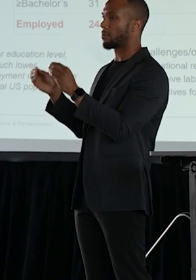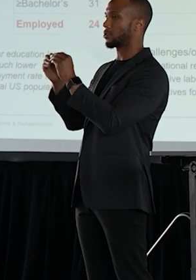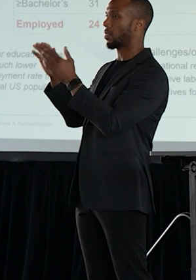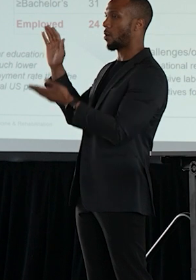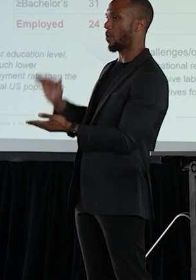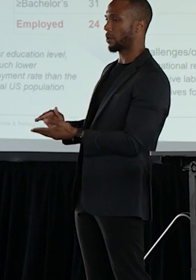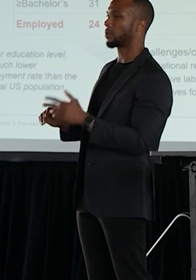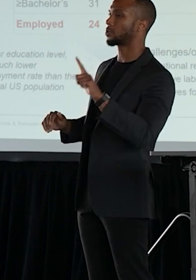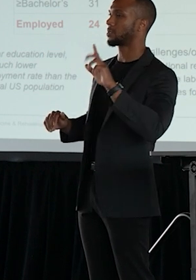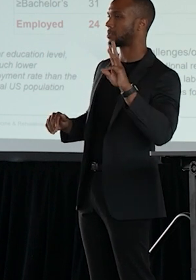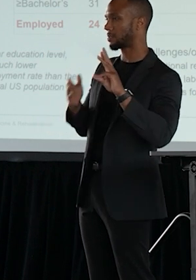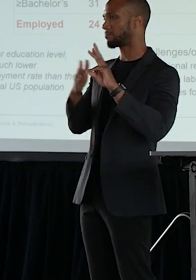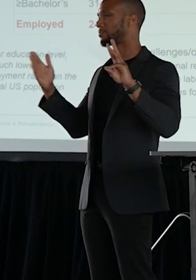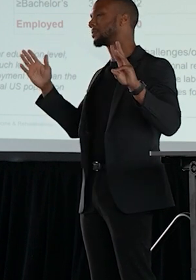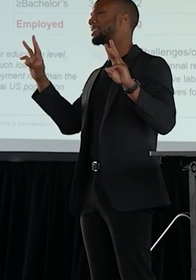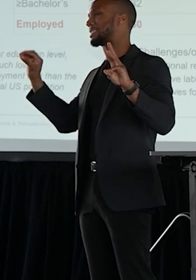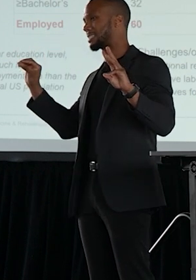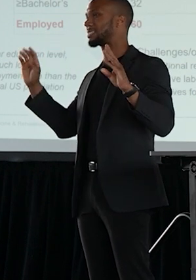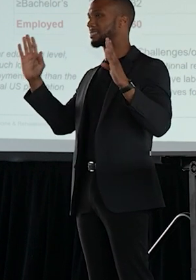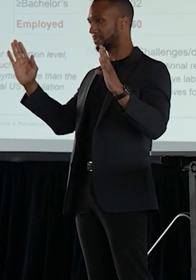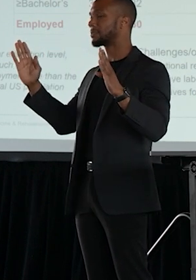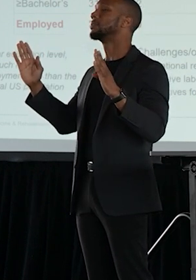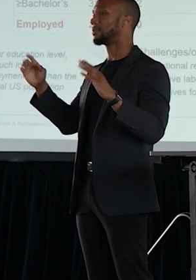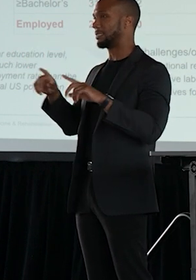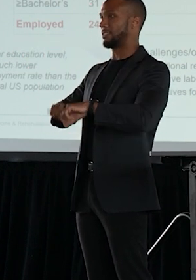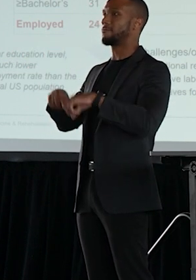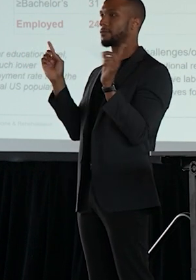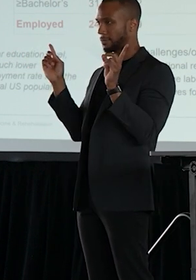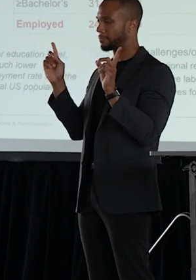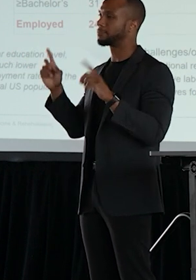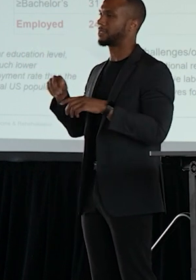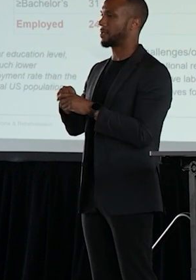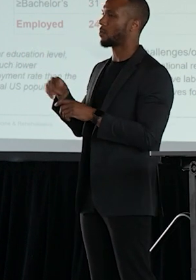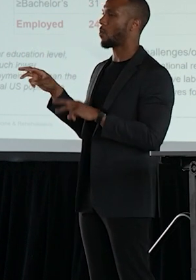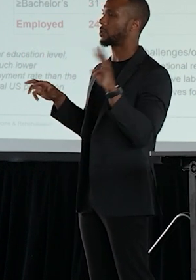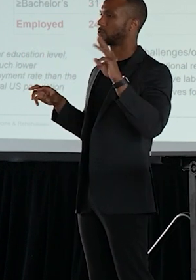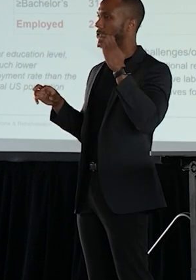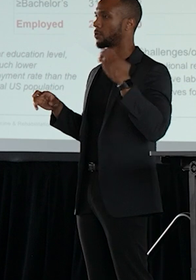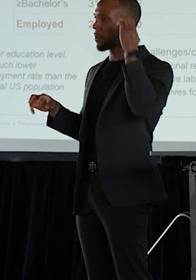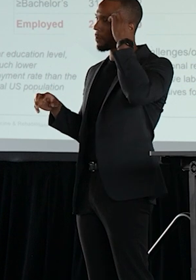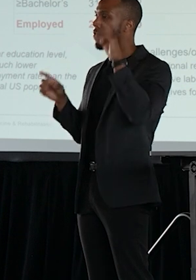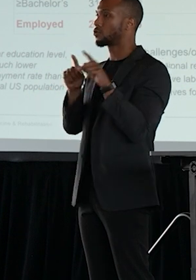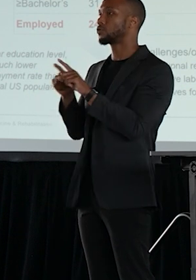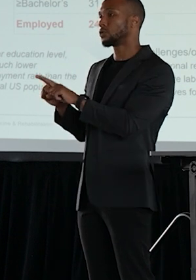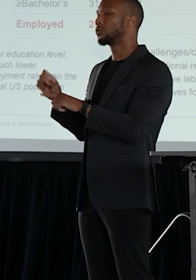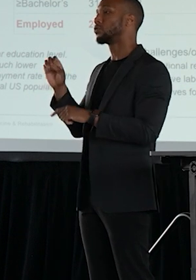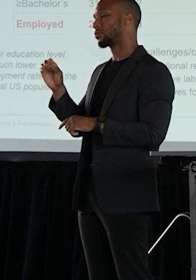versus 60% it's lower than the euro, Western euro as well. So, so why? You know? So it's a challenge and but also it's